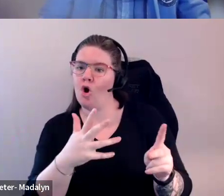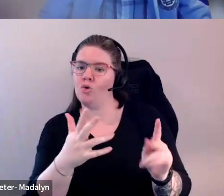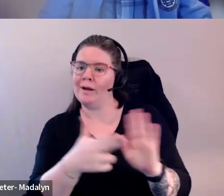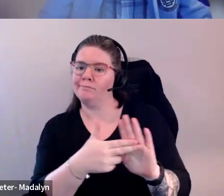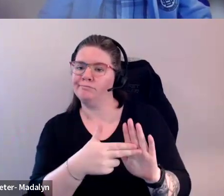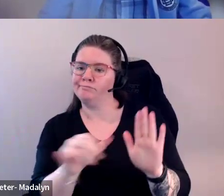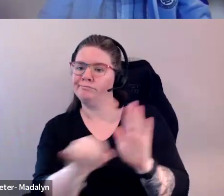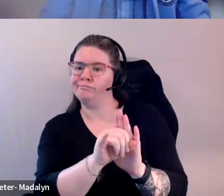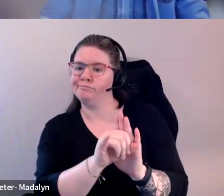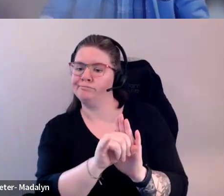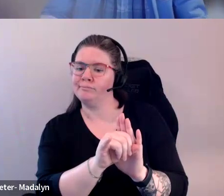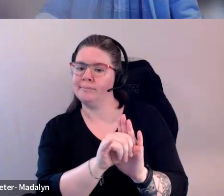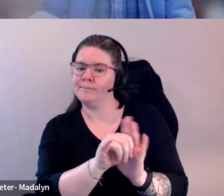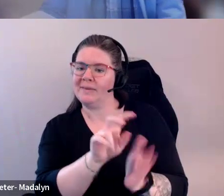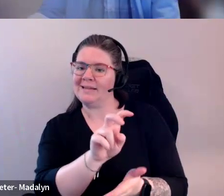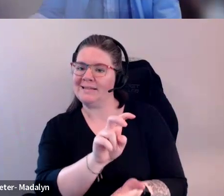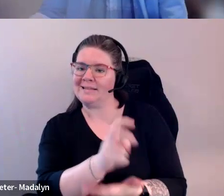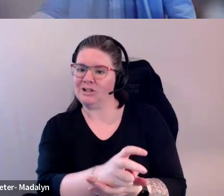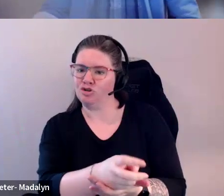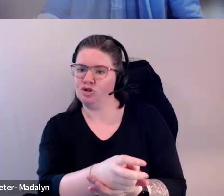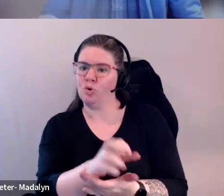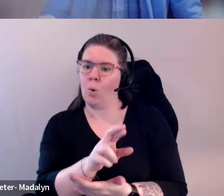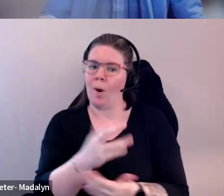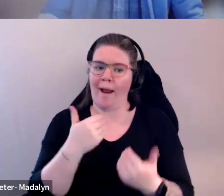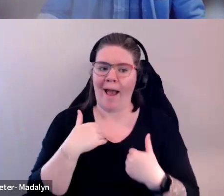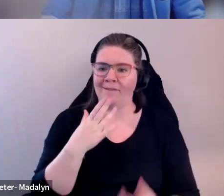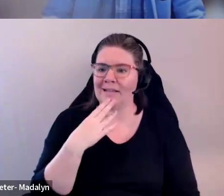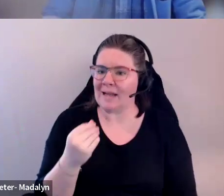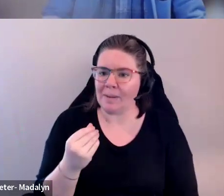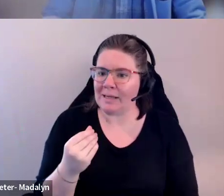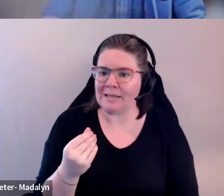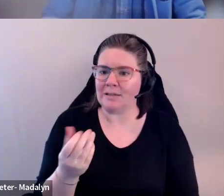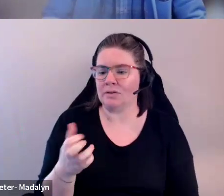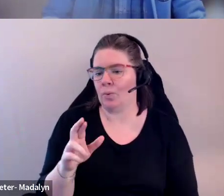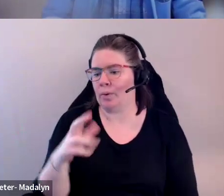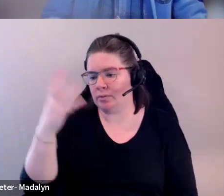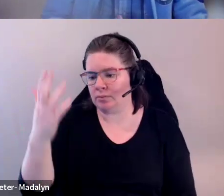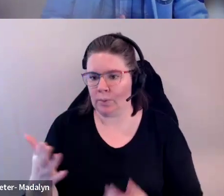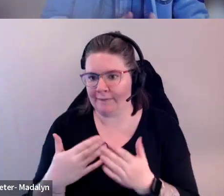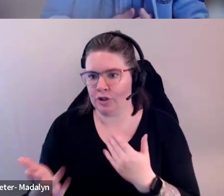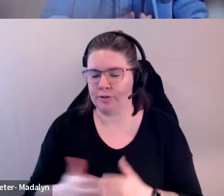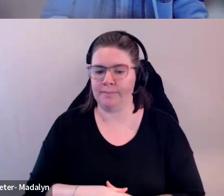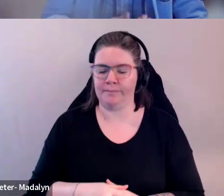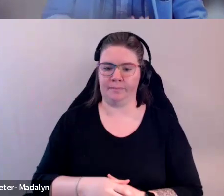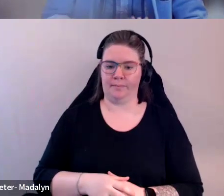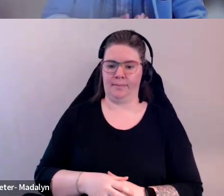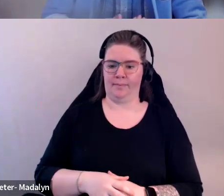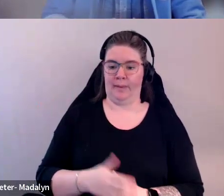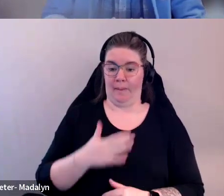Don Dew: you know, they have a seizure disorder, or they have diabetes, or whatever, because this. Don Dew: which my my whole thing was trying to keep.